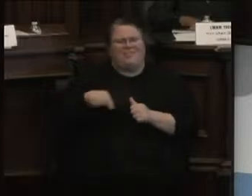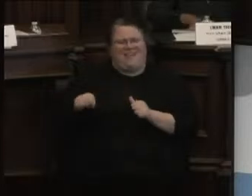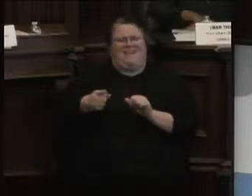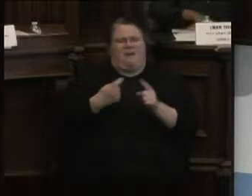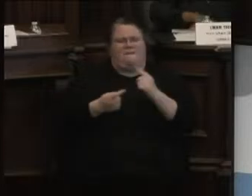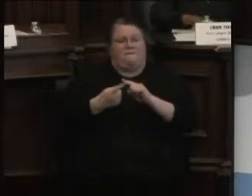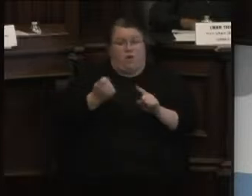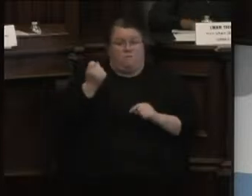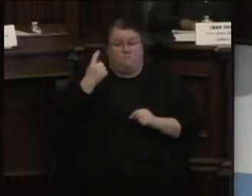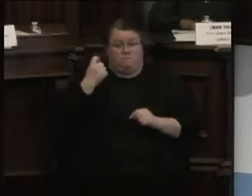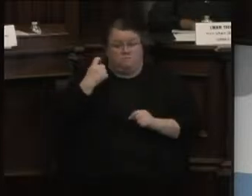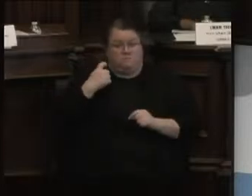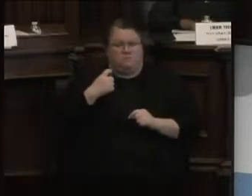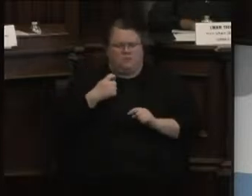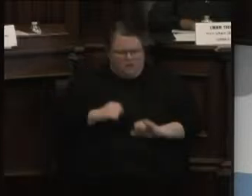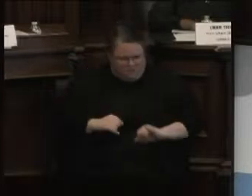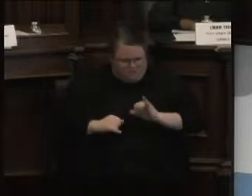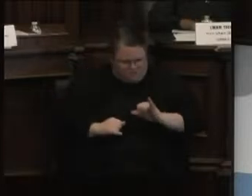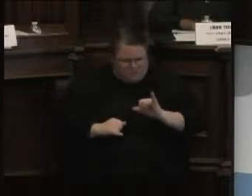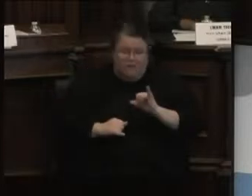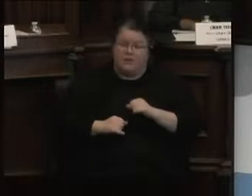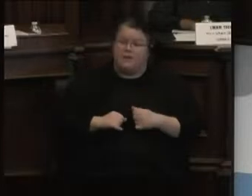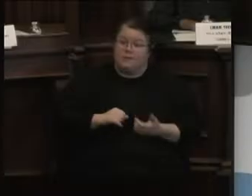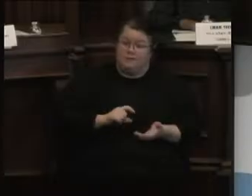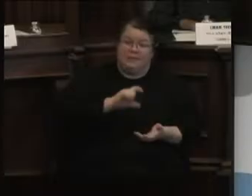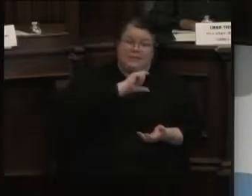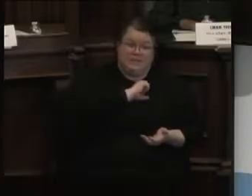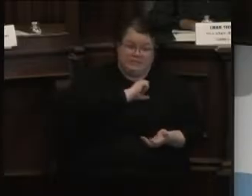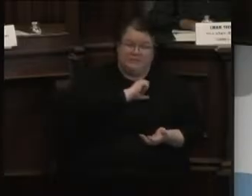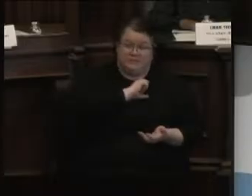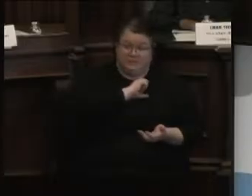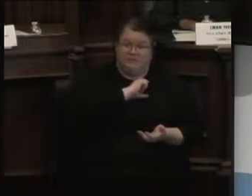agencies that helped us. They said, you have to remember